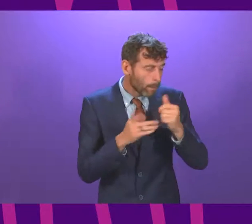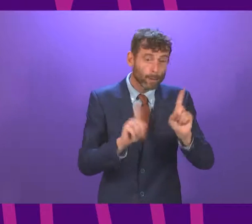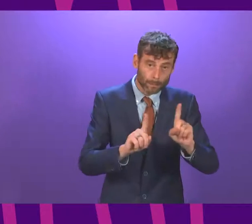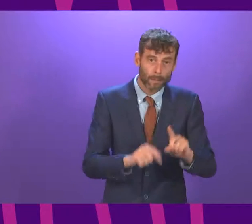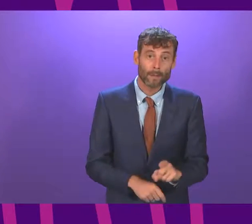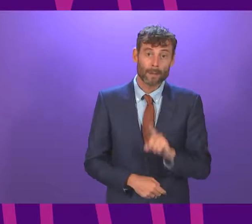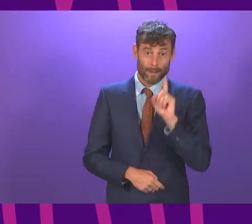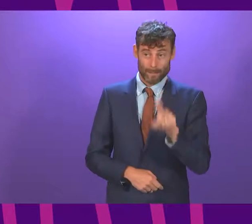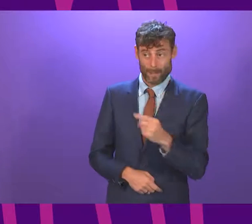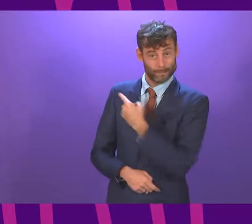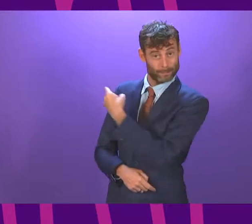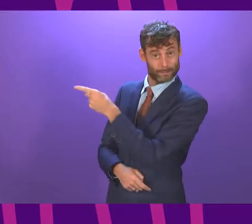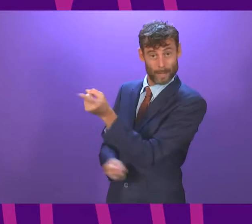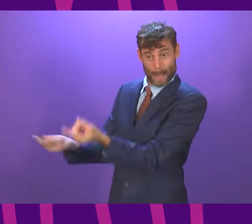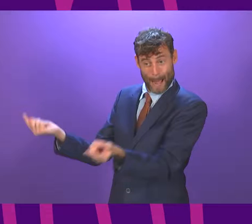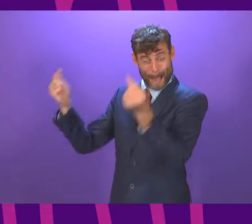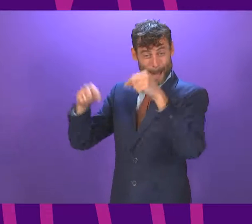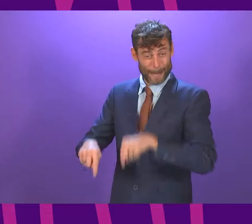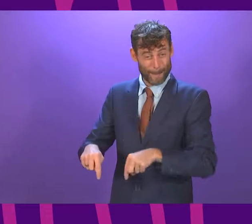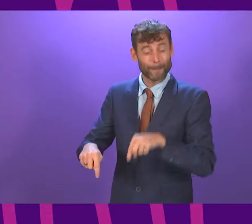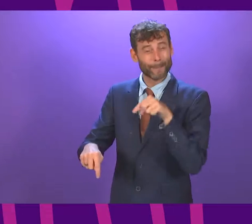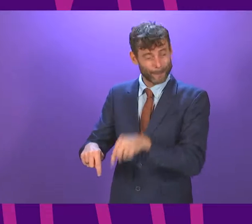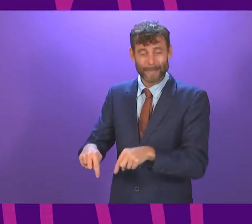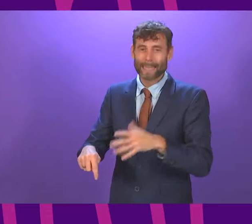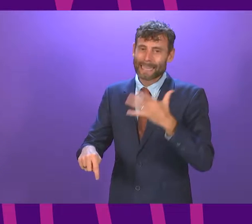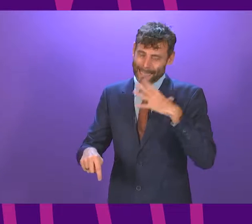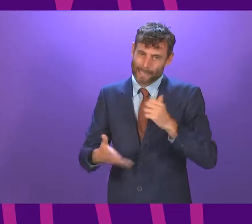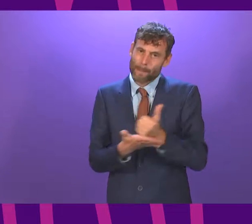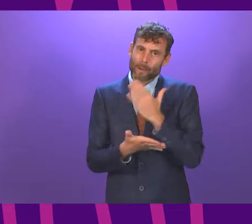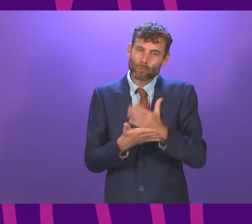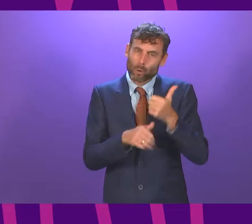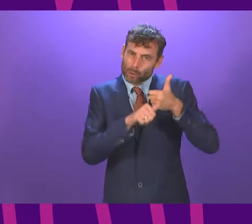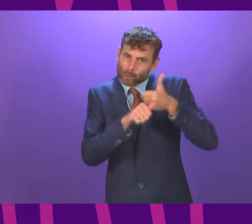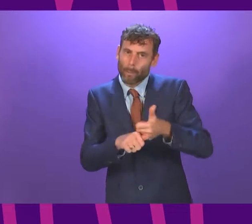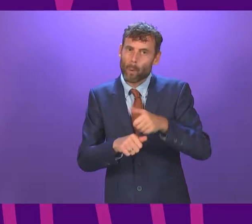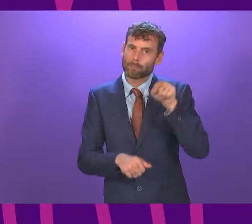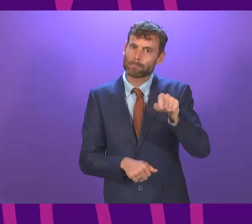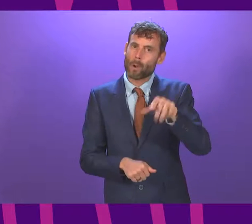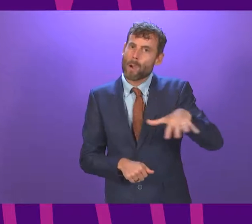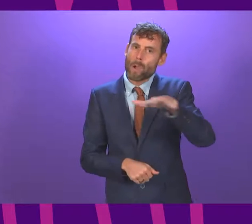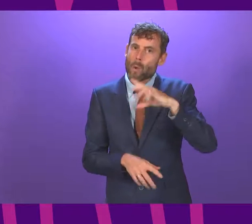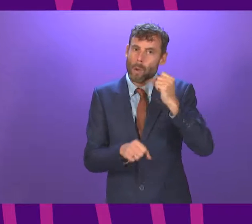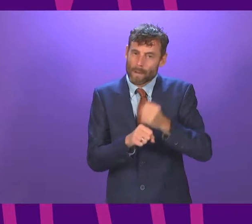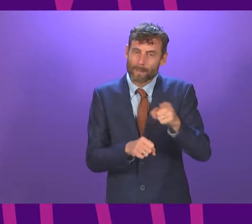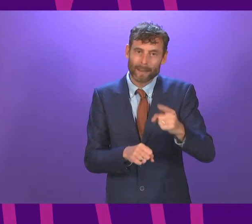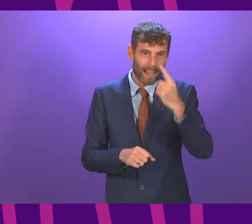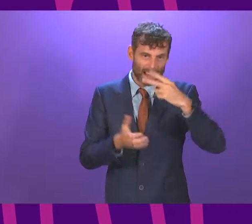cannot be met properly without supporting our local government to provide resettlement programmes, and voluntary organisations on the ground?